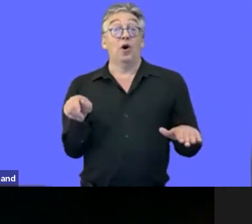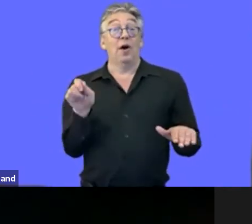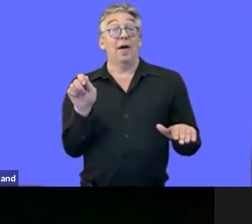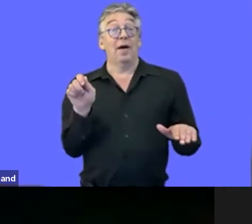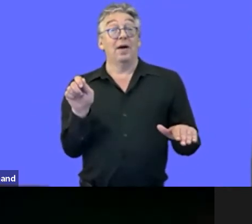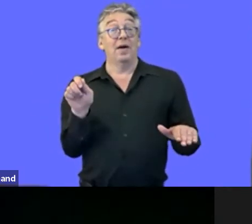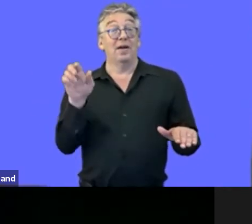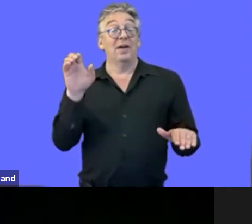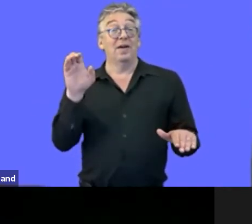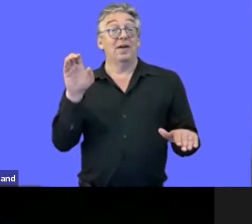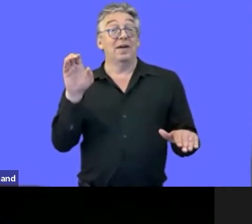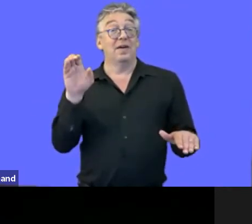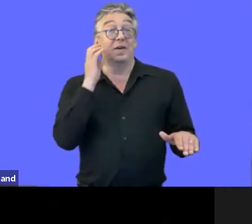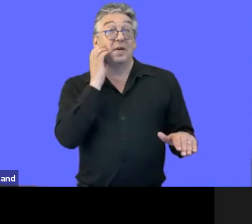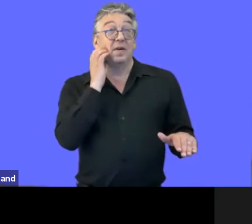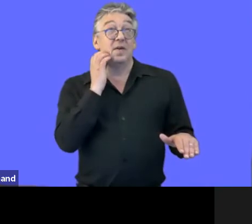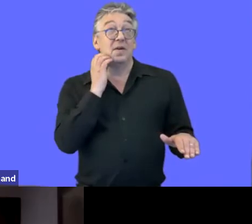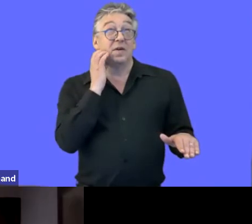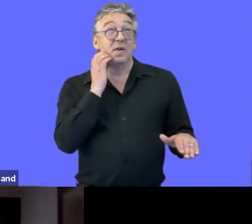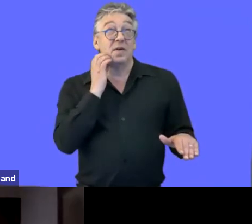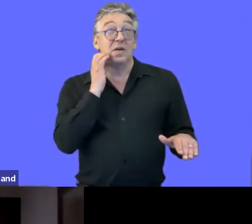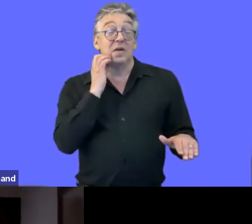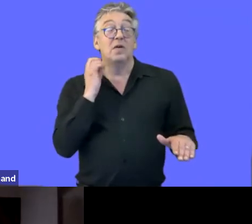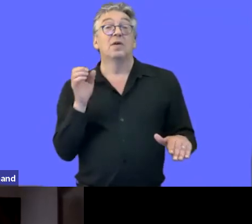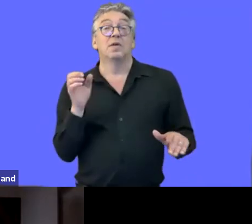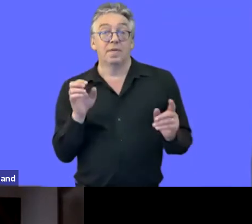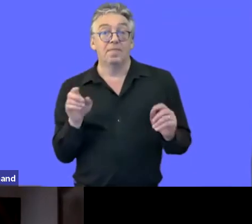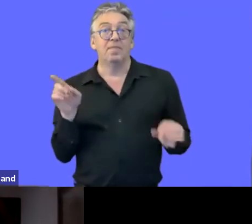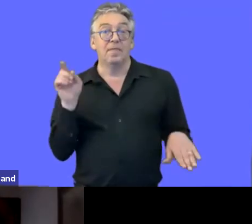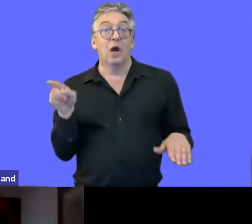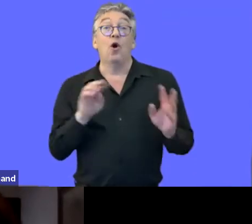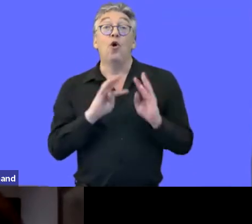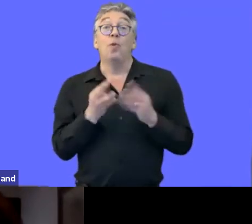but it is invested in ensuring that R.P.B. is able to live her life